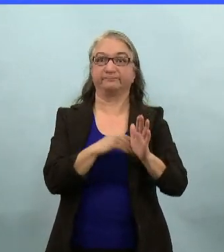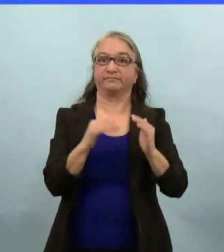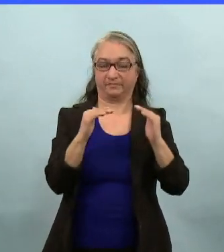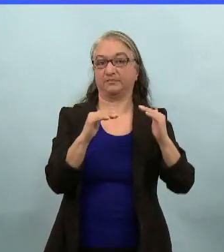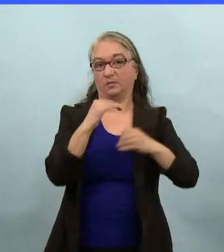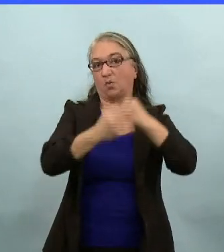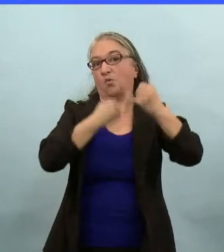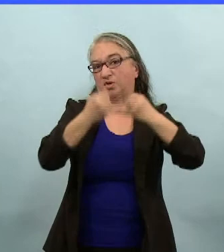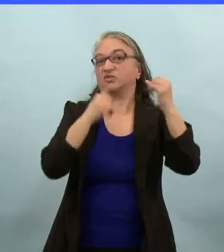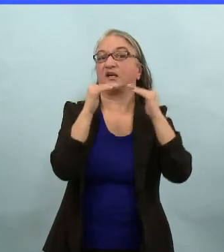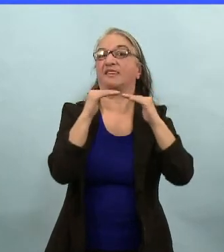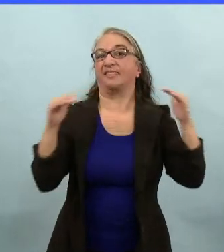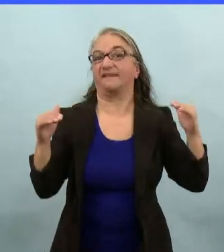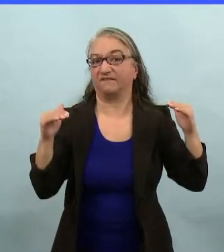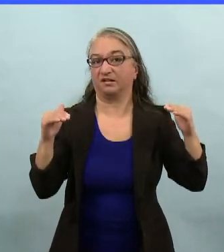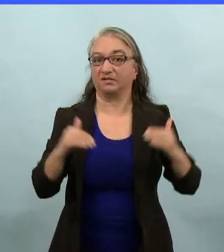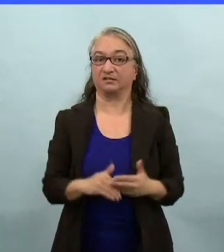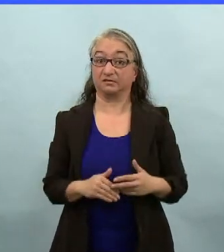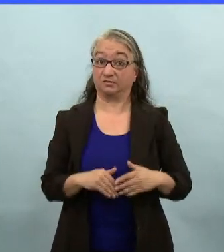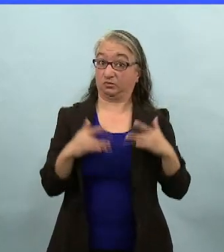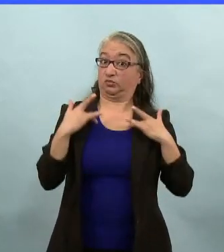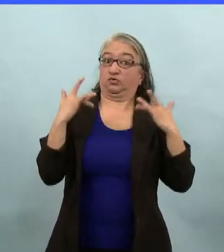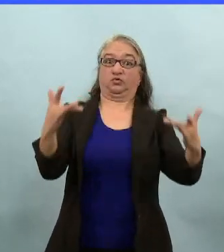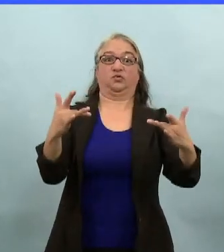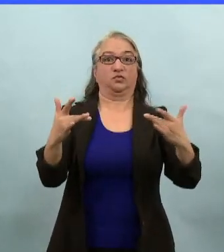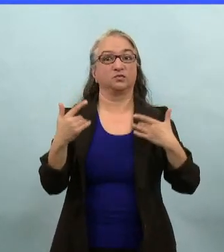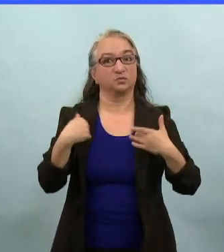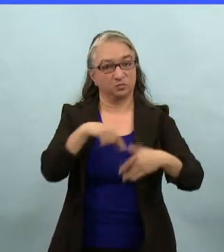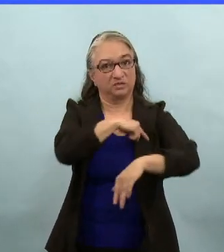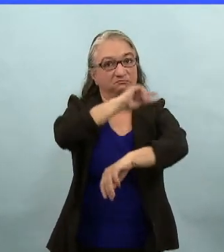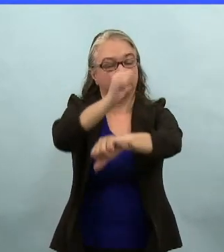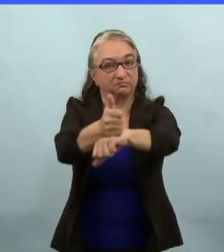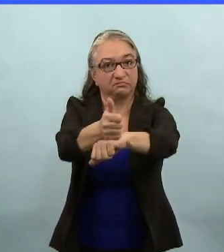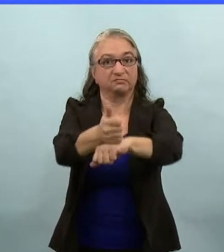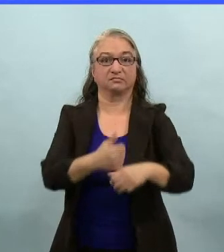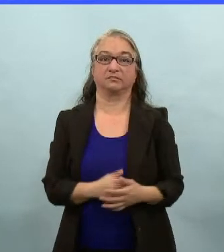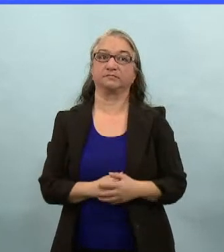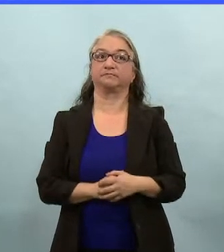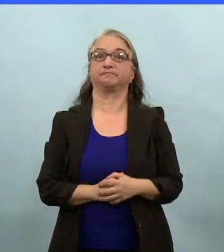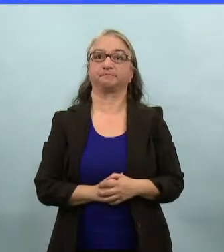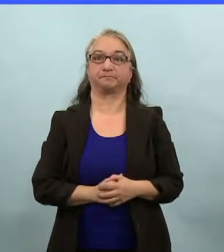look at things in the future but this is where we're at right now could you answer the question